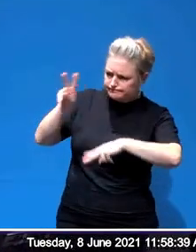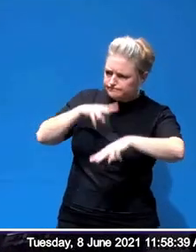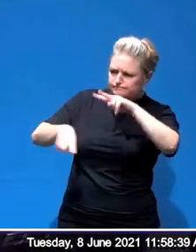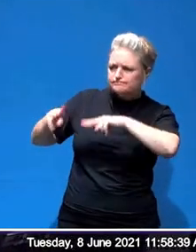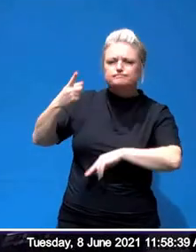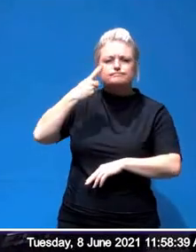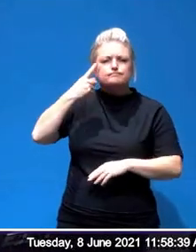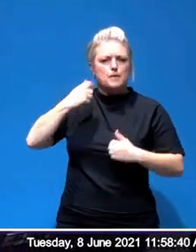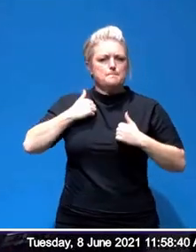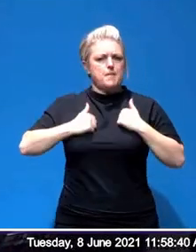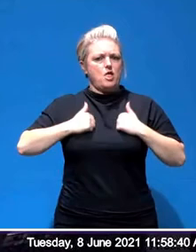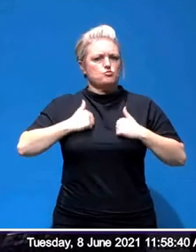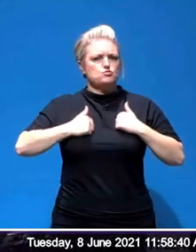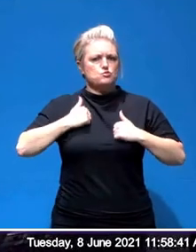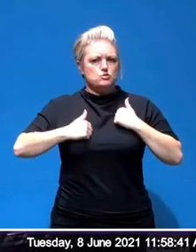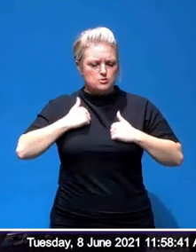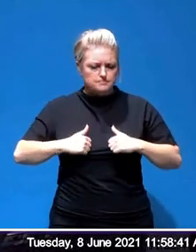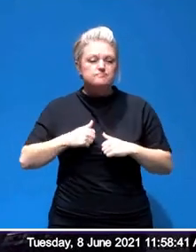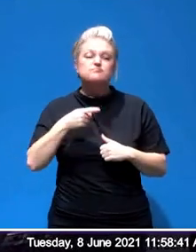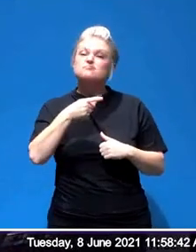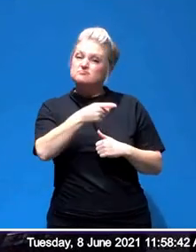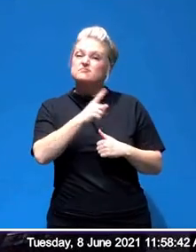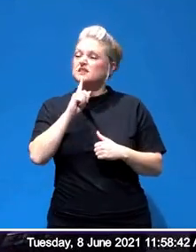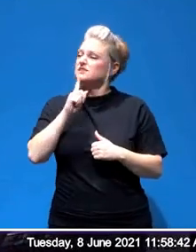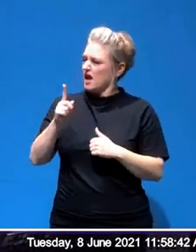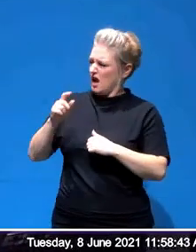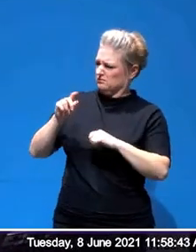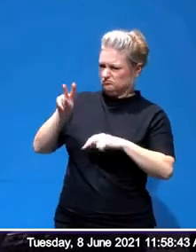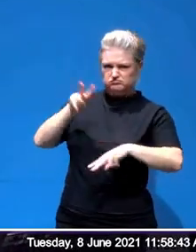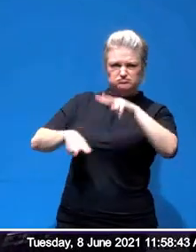They determined that the existing set-up of Daniel's bathroom was not safe and